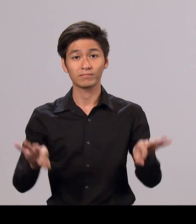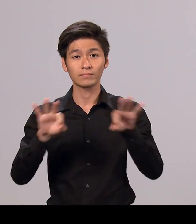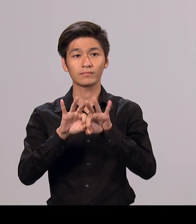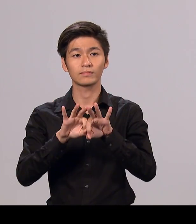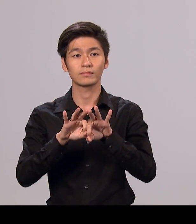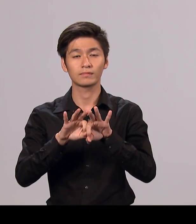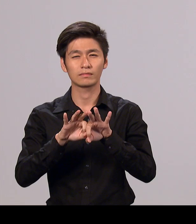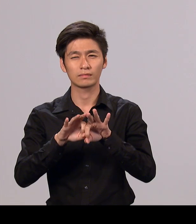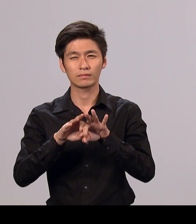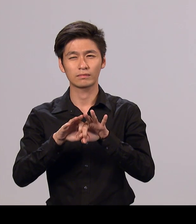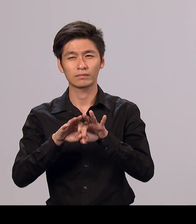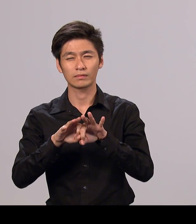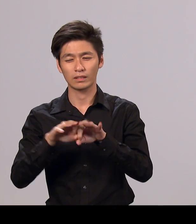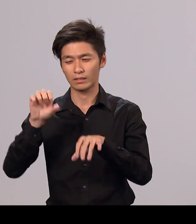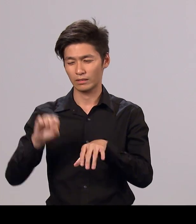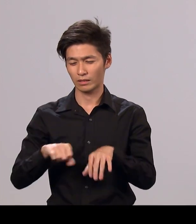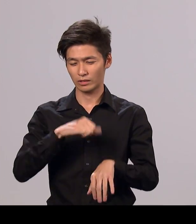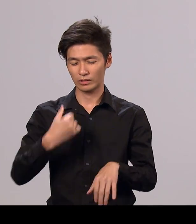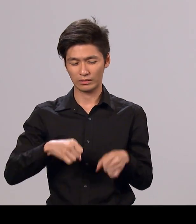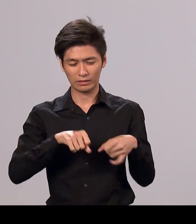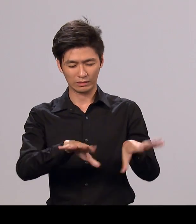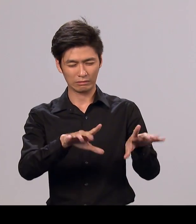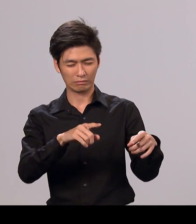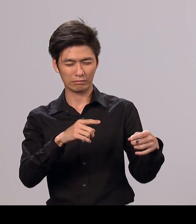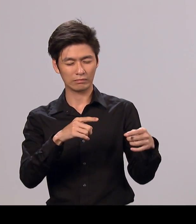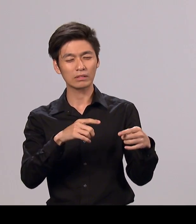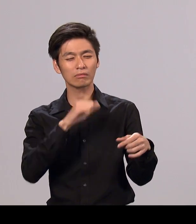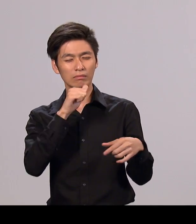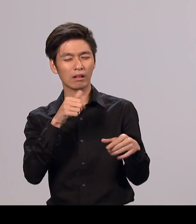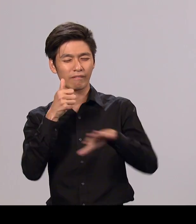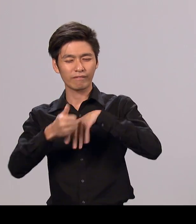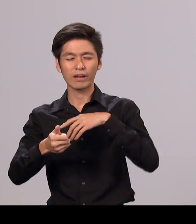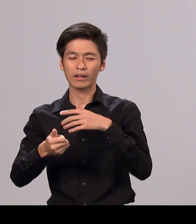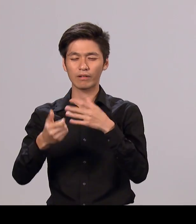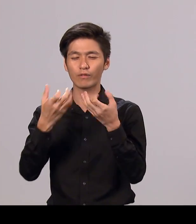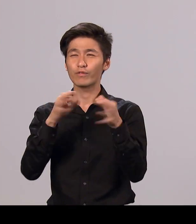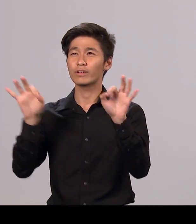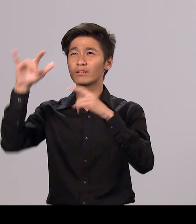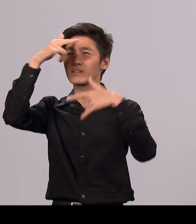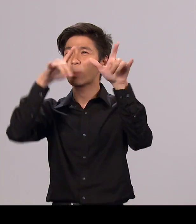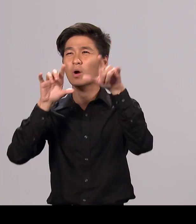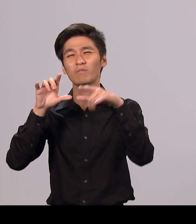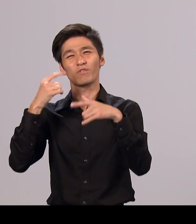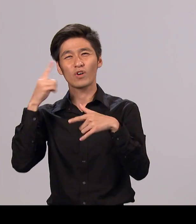that disputes in the South China Sea do not affect freedom of navigation or overflight by ships or aircraft.